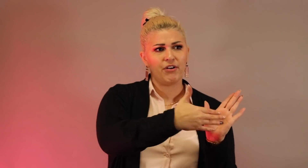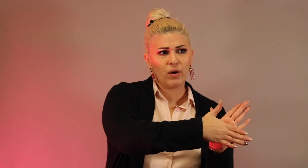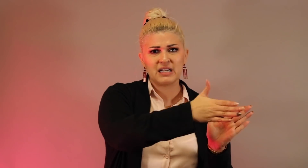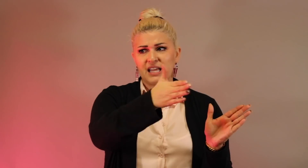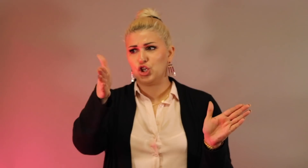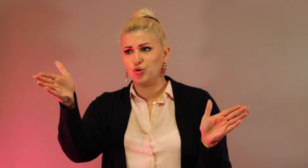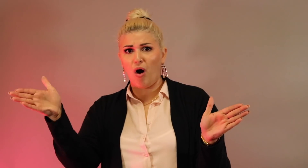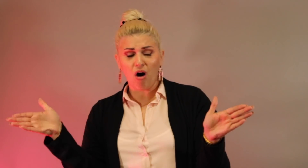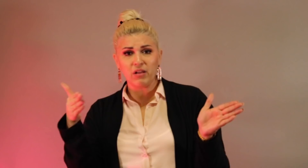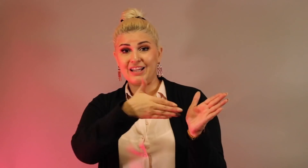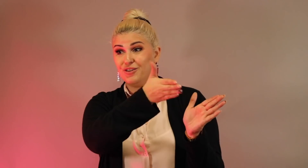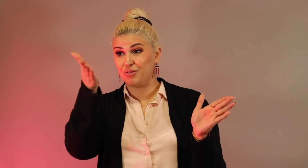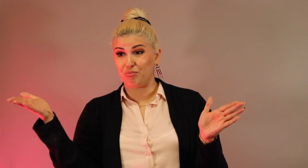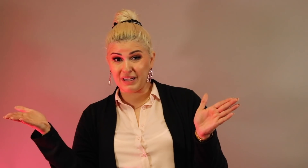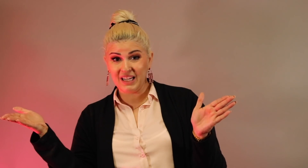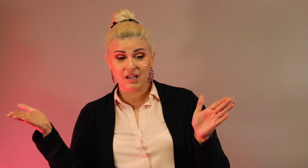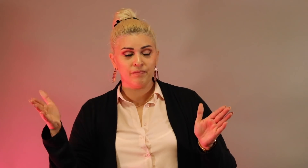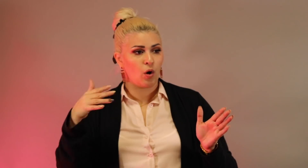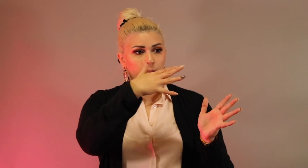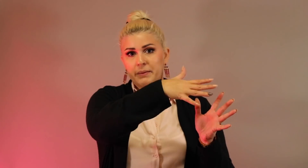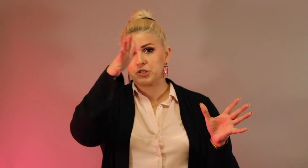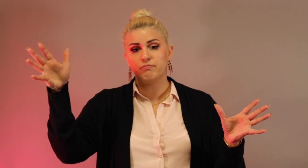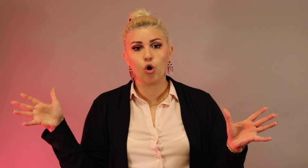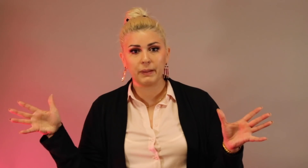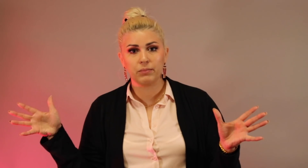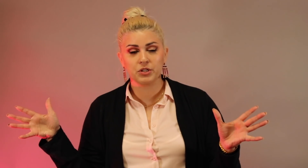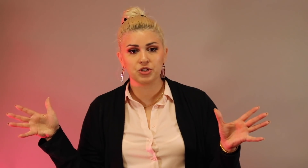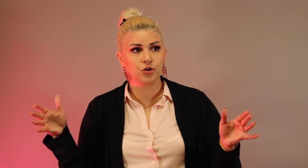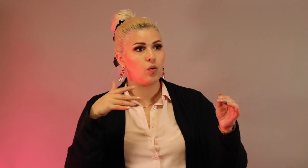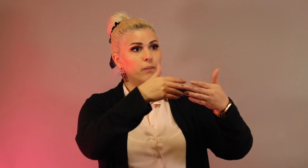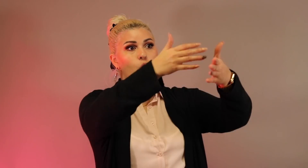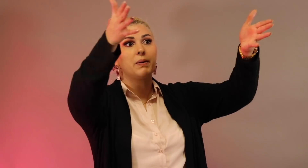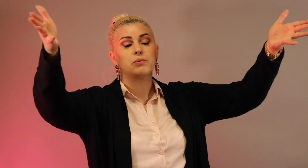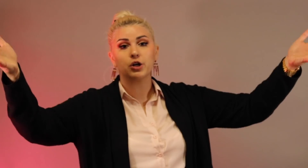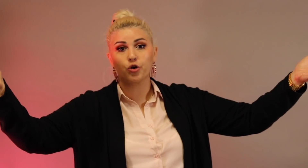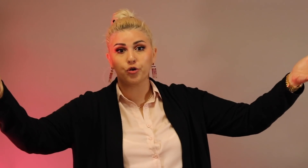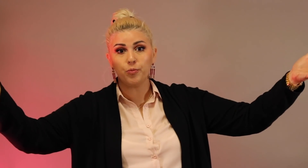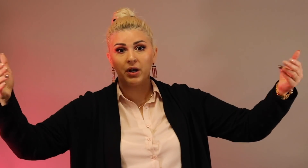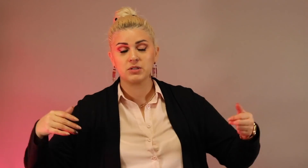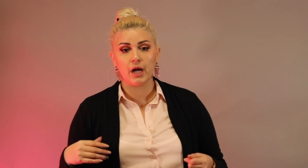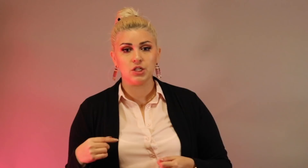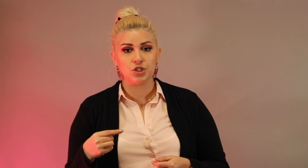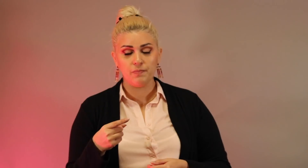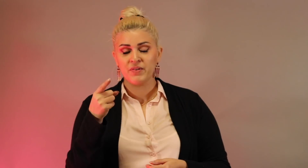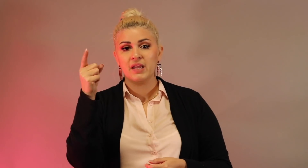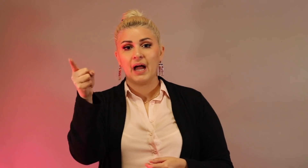Now, if I wanted to say you all like you three, or maybe there's more people in a circle or more people in a group that I'm talking to,